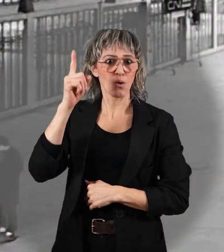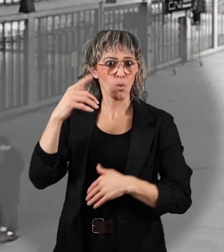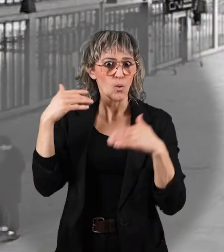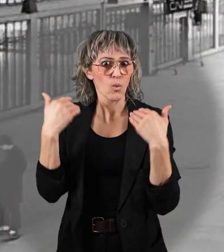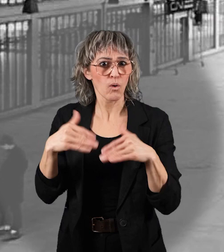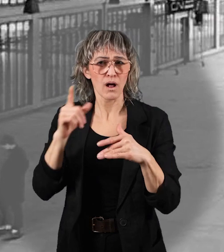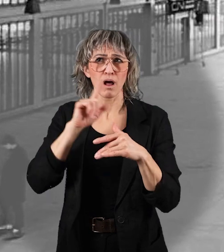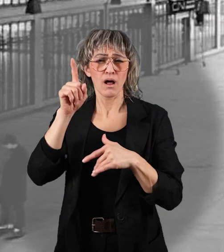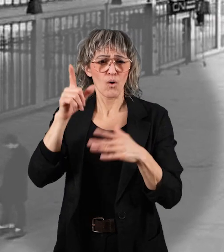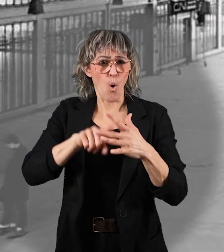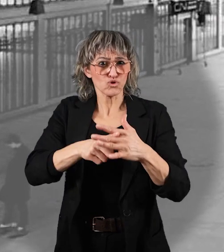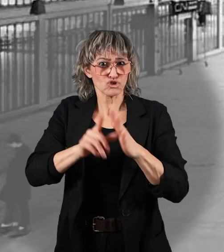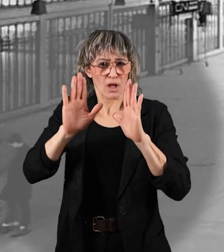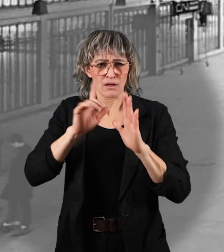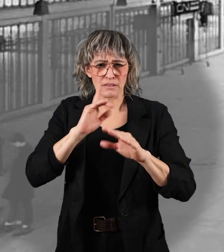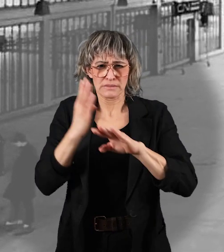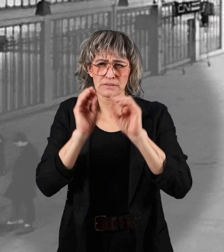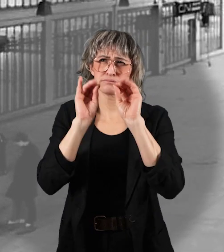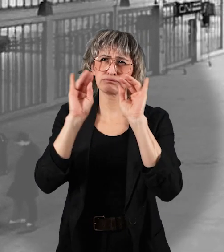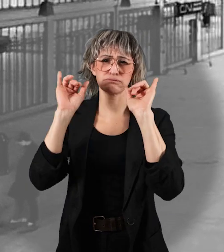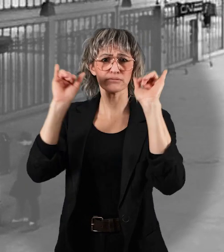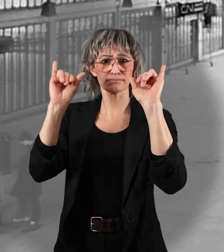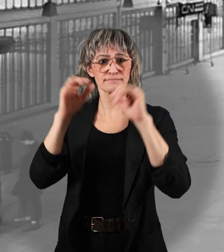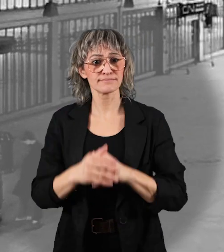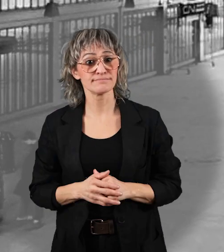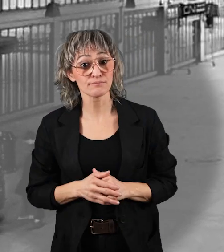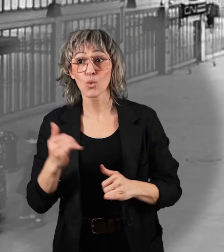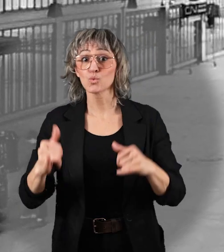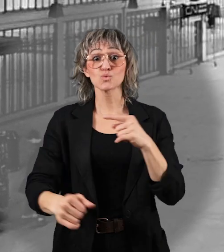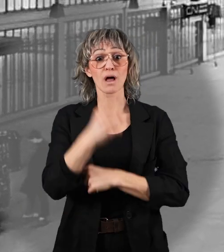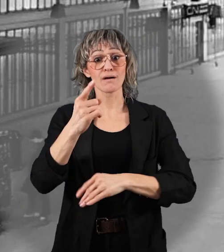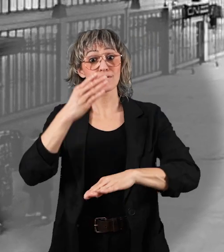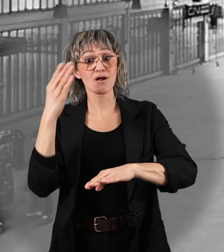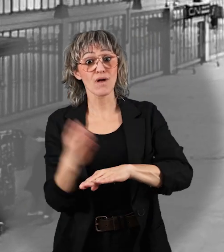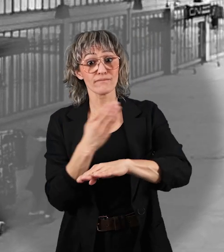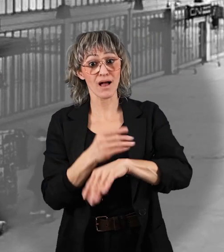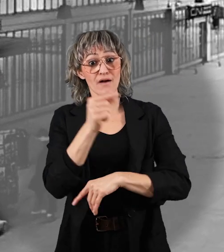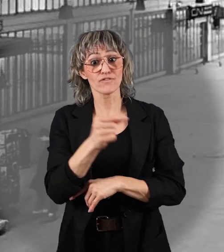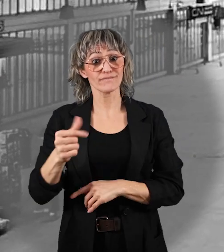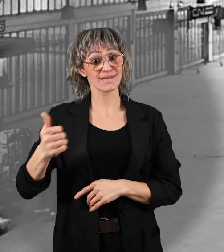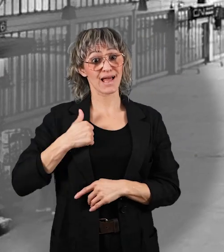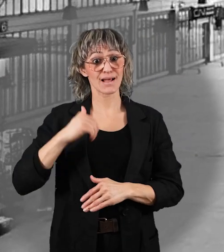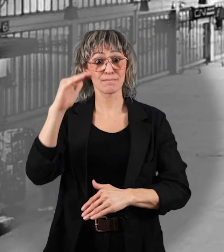concourse, where passengers gathered before boarding.